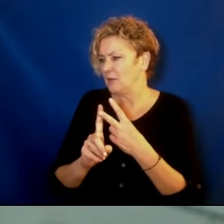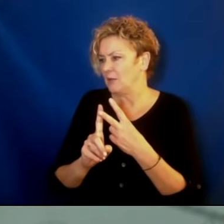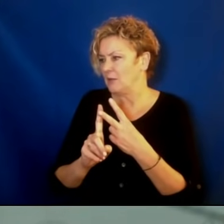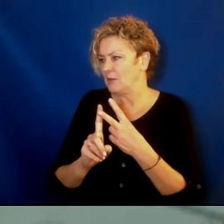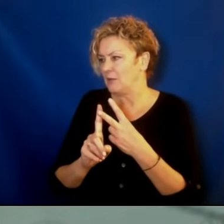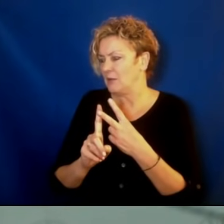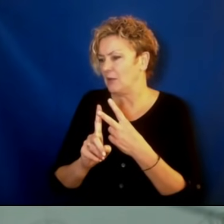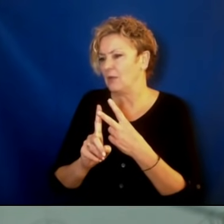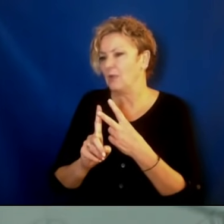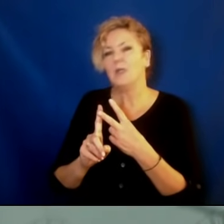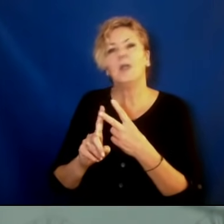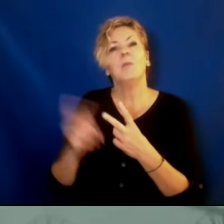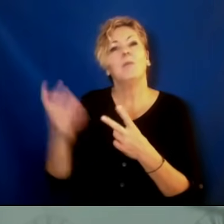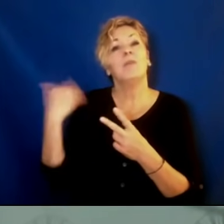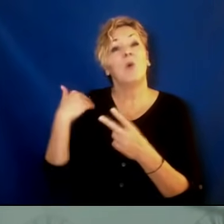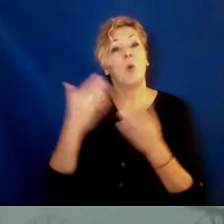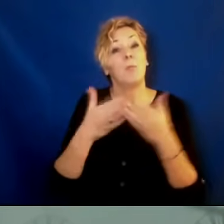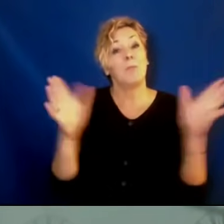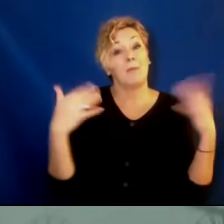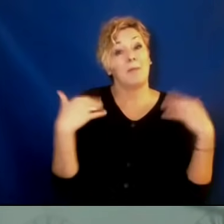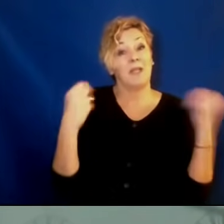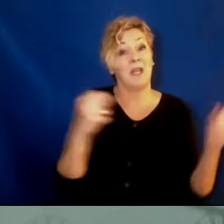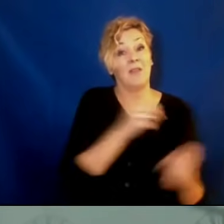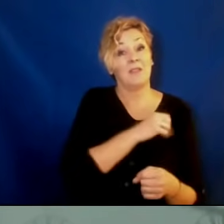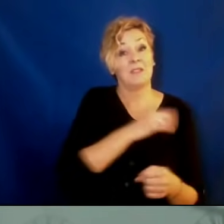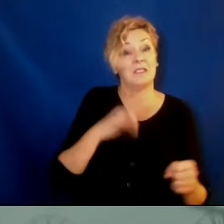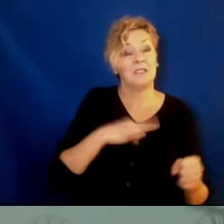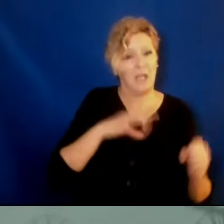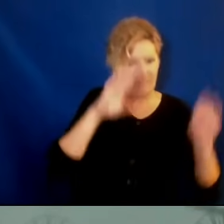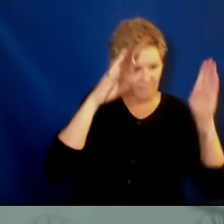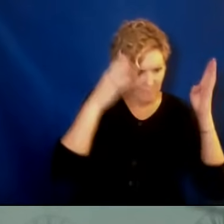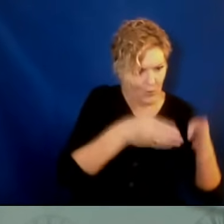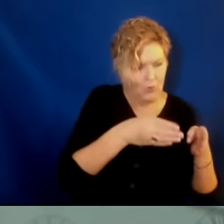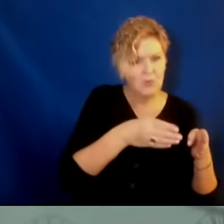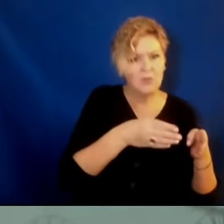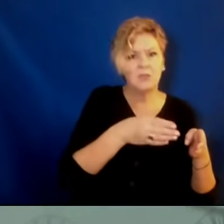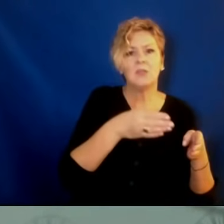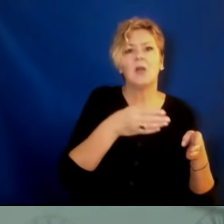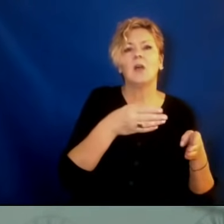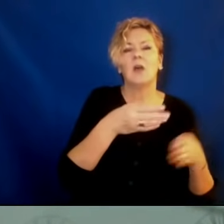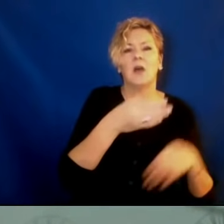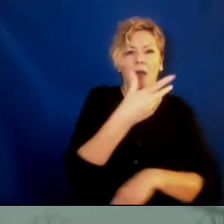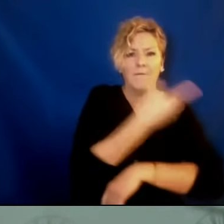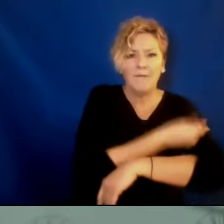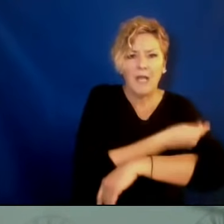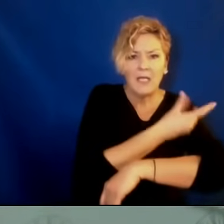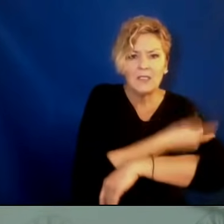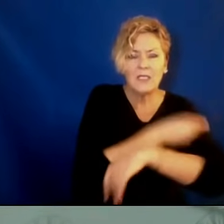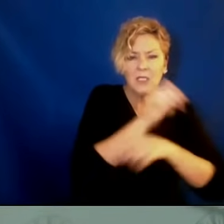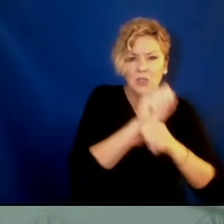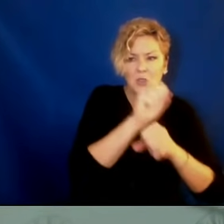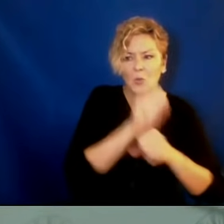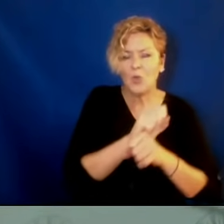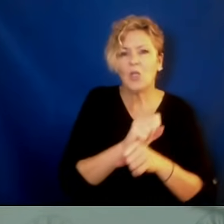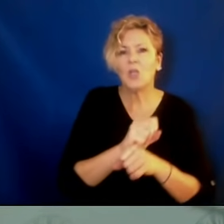update on the COVID-19 app, and the conversation why are there still concerns around this , the federal app, and our contact tracers